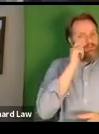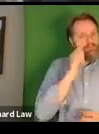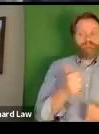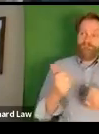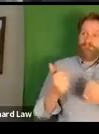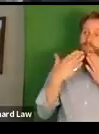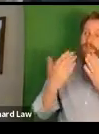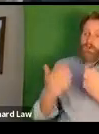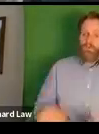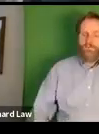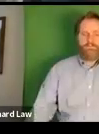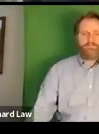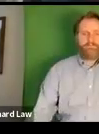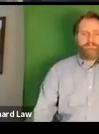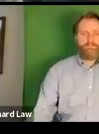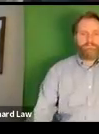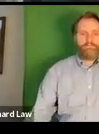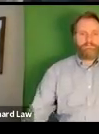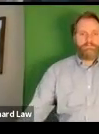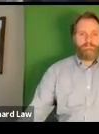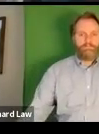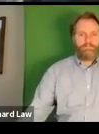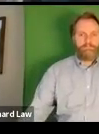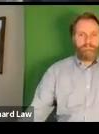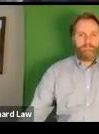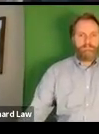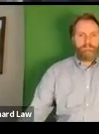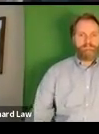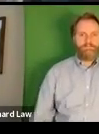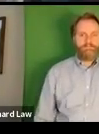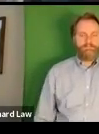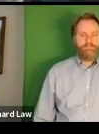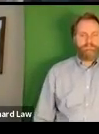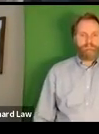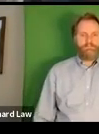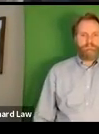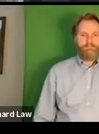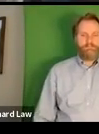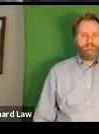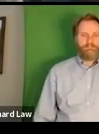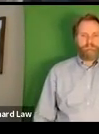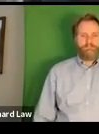Dave Considine from the Border Force - despite the addition of screens on the